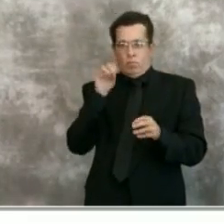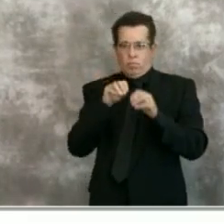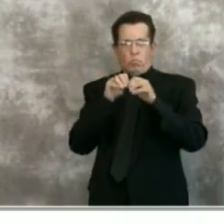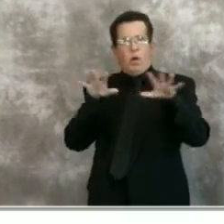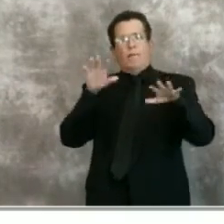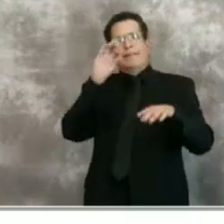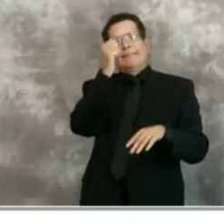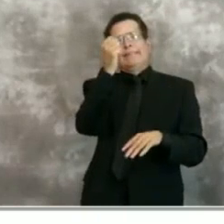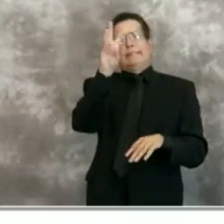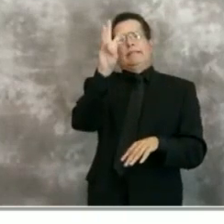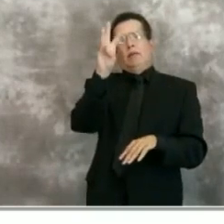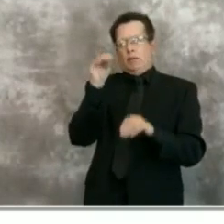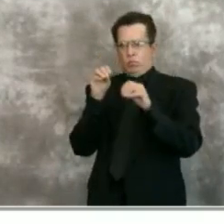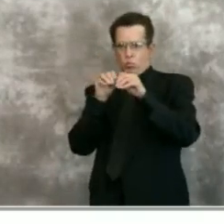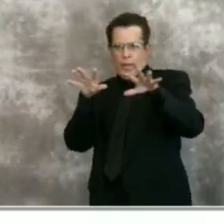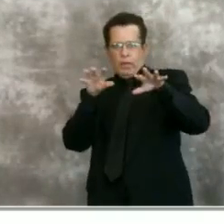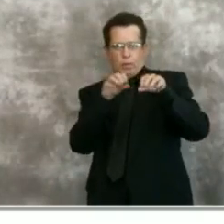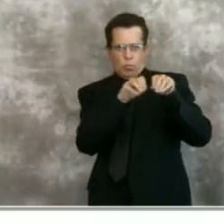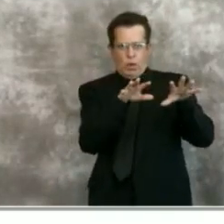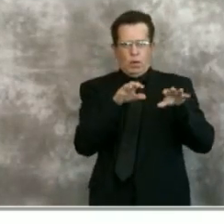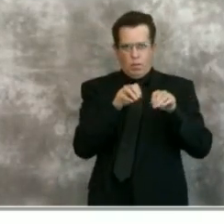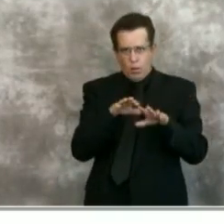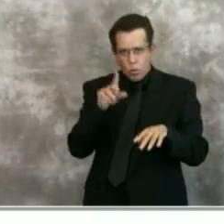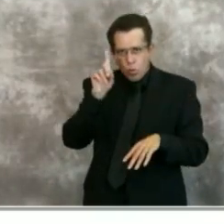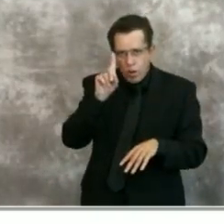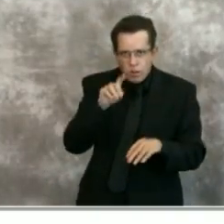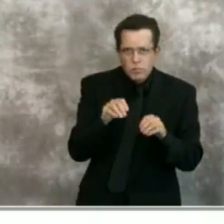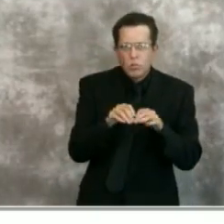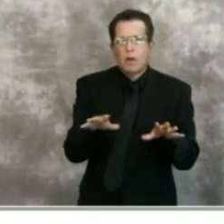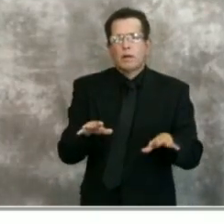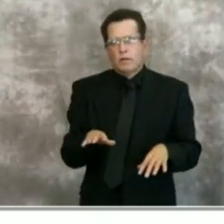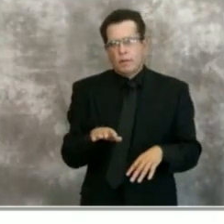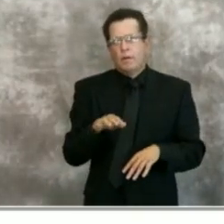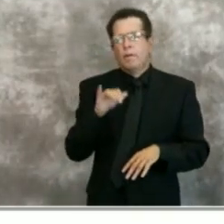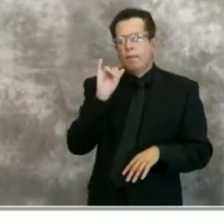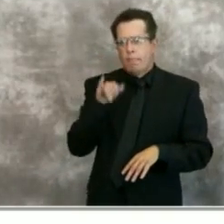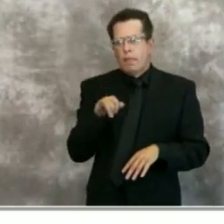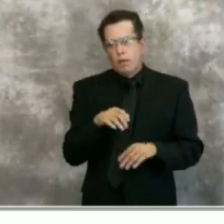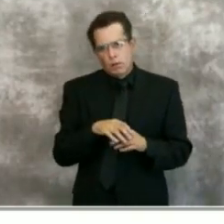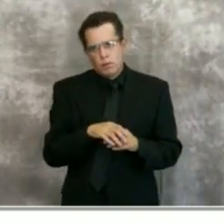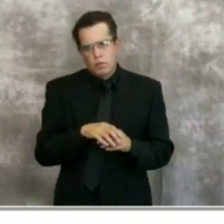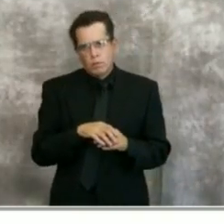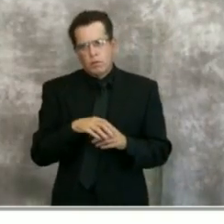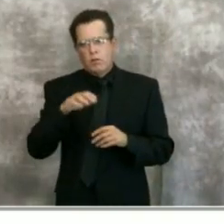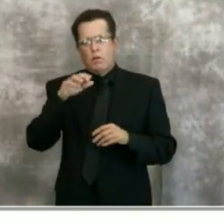TRIGGER. AND WHAT THIS SHOWS ACTUALLY I'LL GIVE YOU A SUMMARY OF ALL OF THE CASES OF